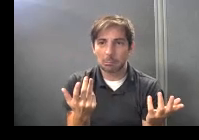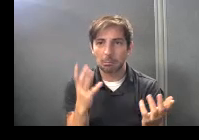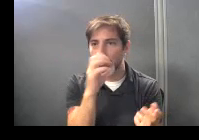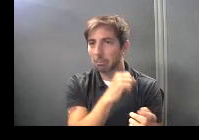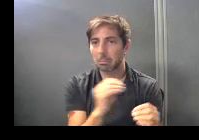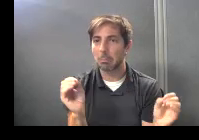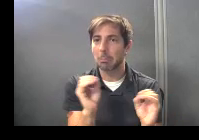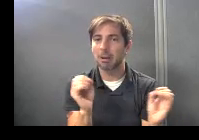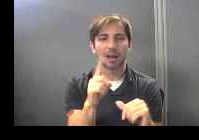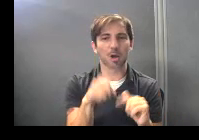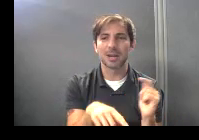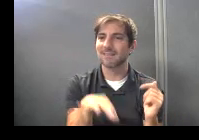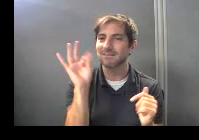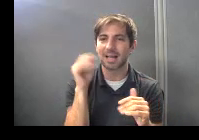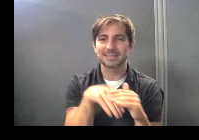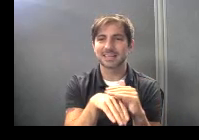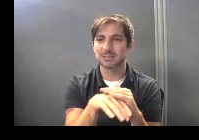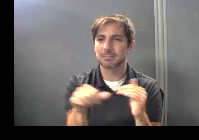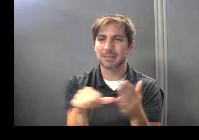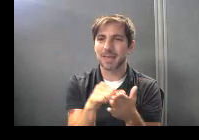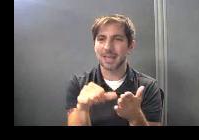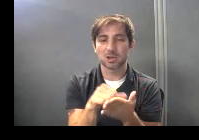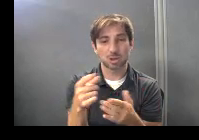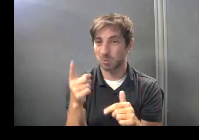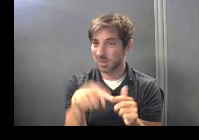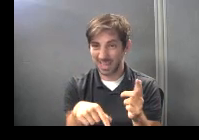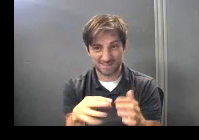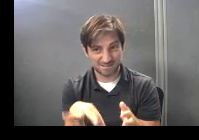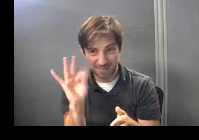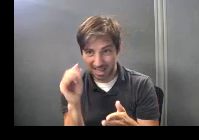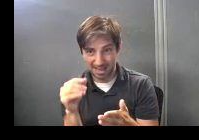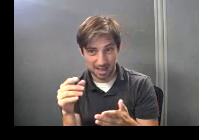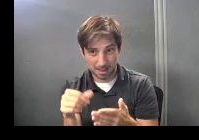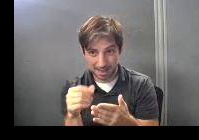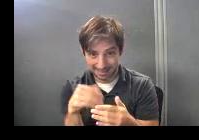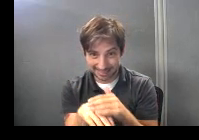THE ACCESSIBILITY PAGE. IF YOU CAN'T FIND IT AND IT'S NOT MENTIONED